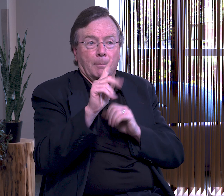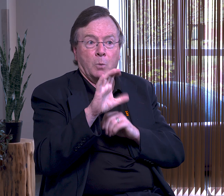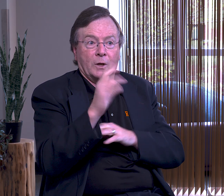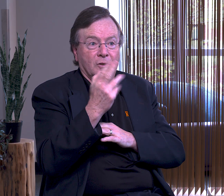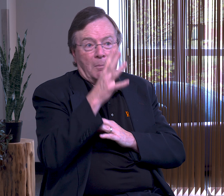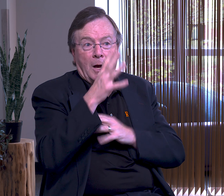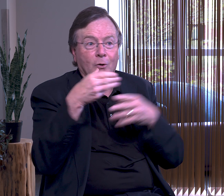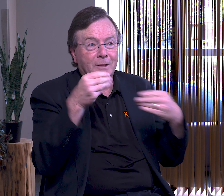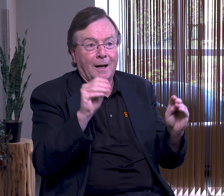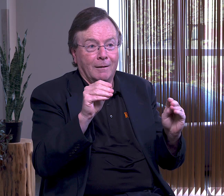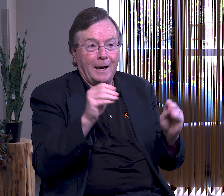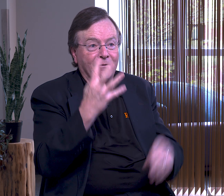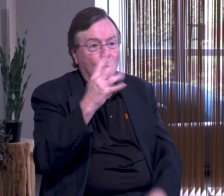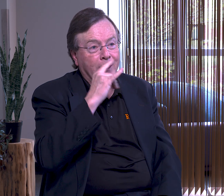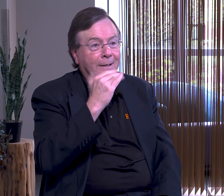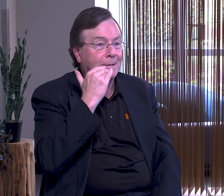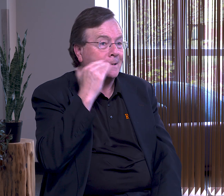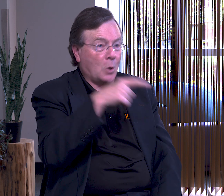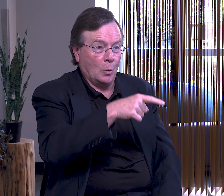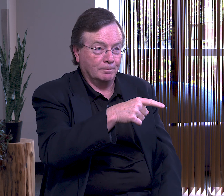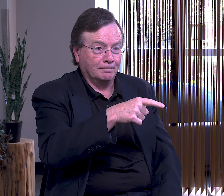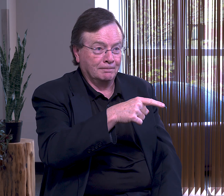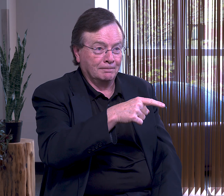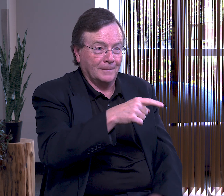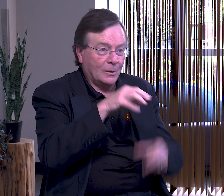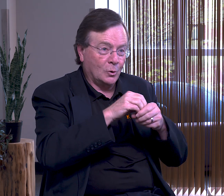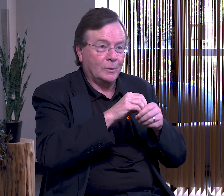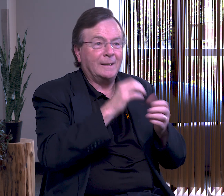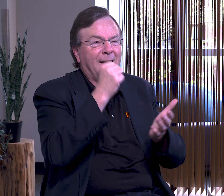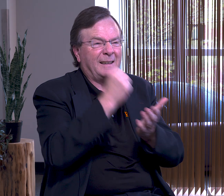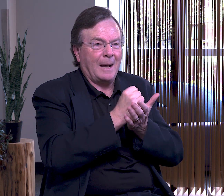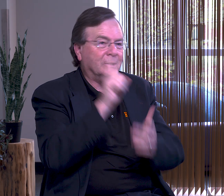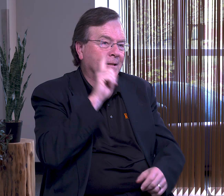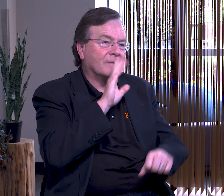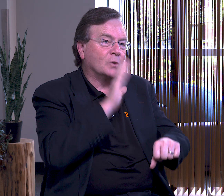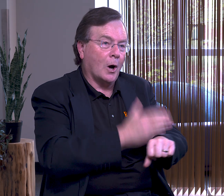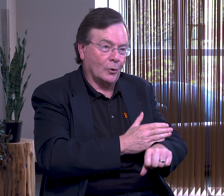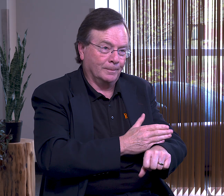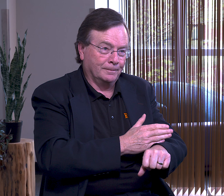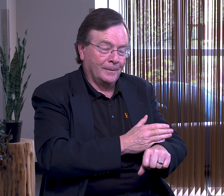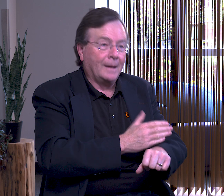Butch Mothersell had four kids at his home, including an adopted Deaf daughter,